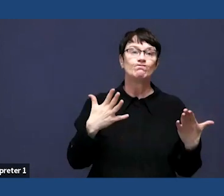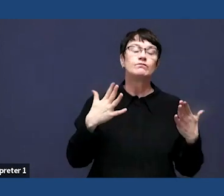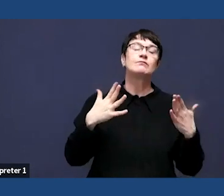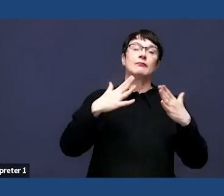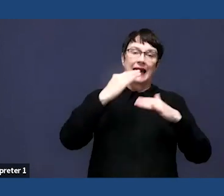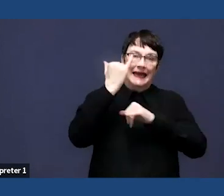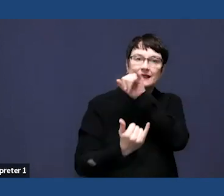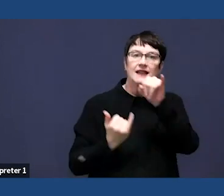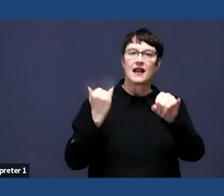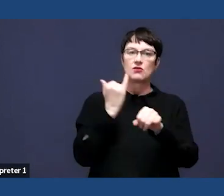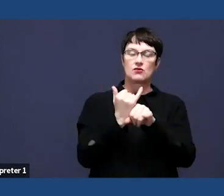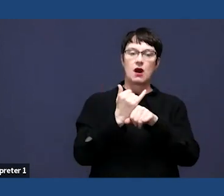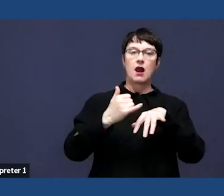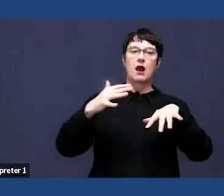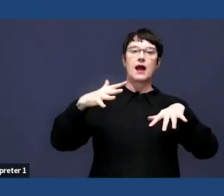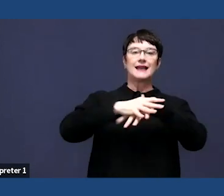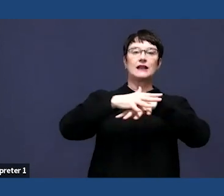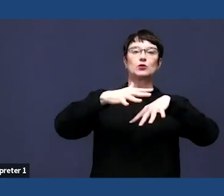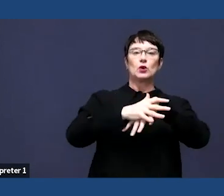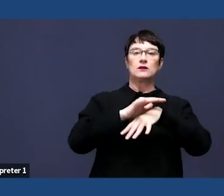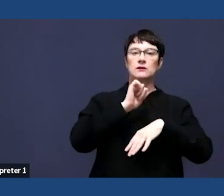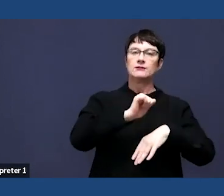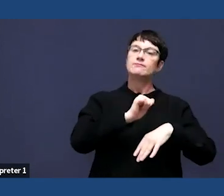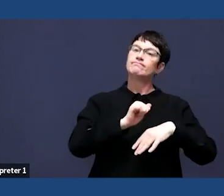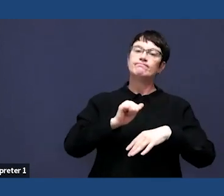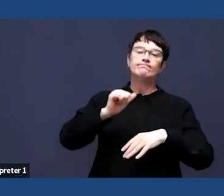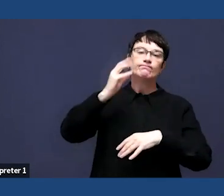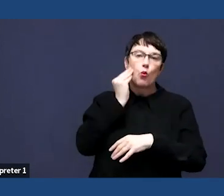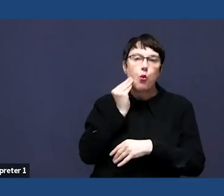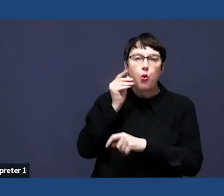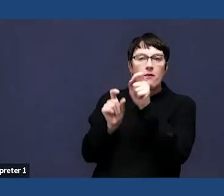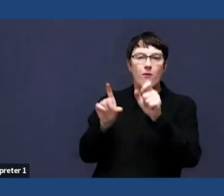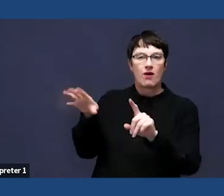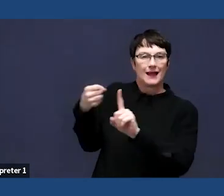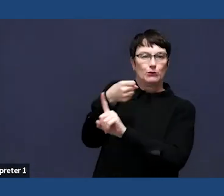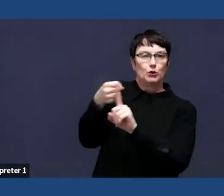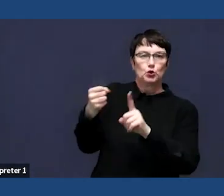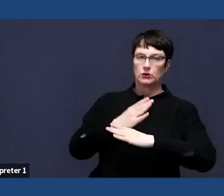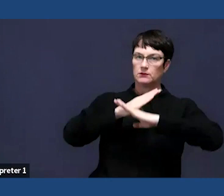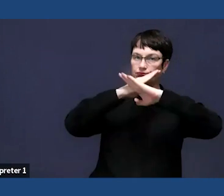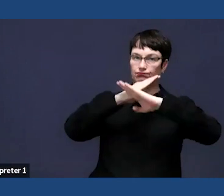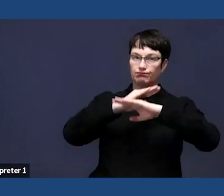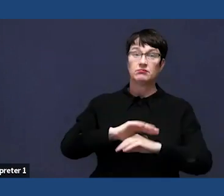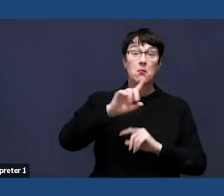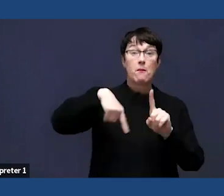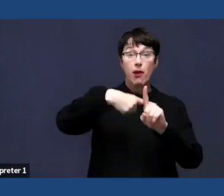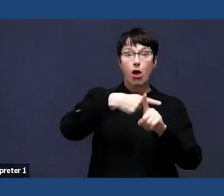Right next to him is Michael Phillips, the technology strategy and relationships Director